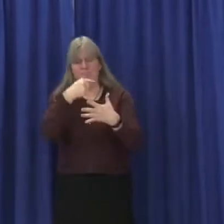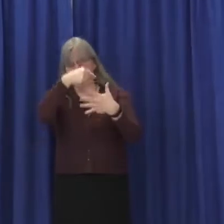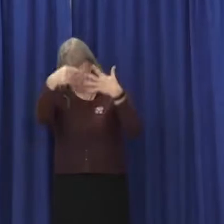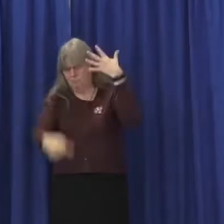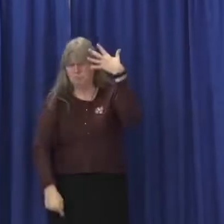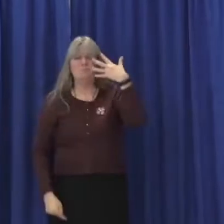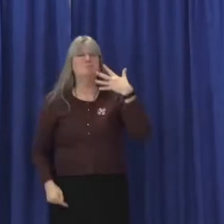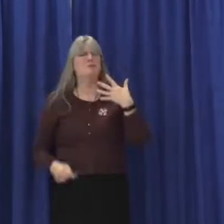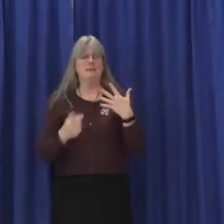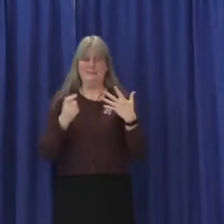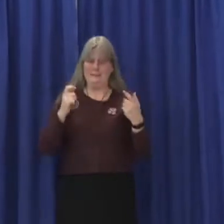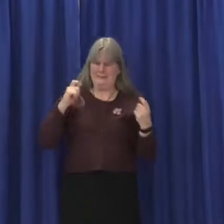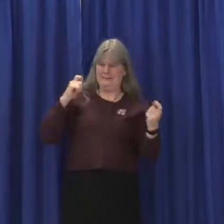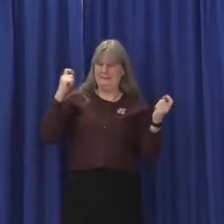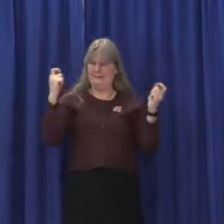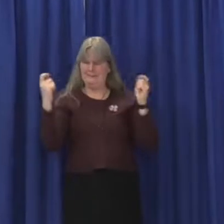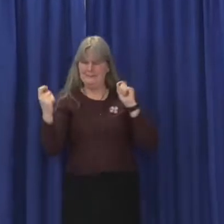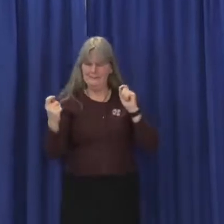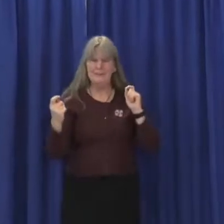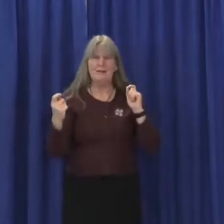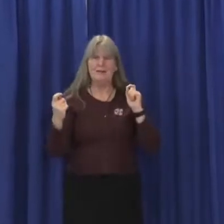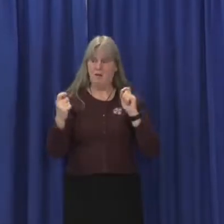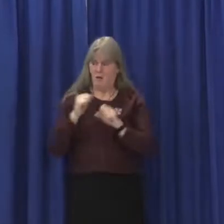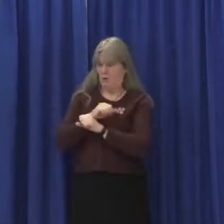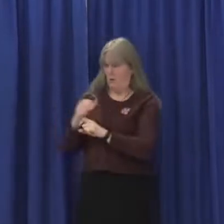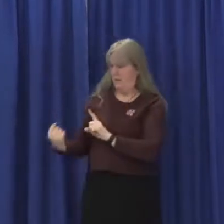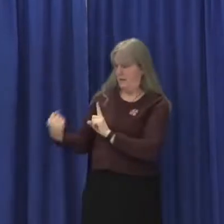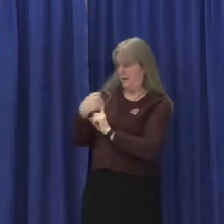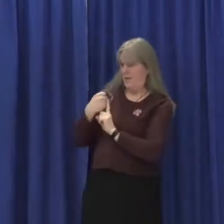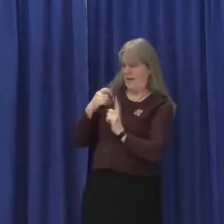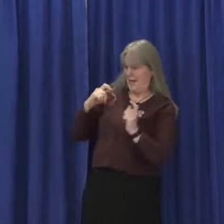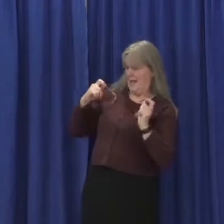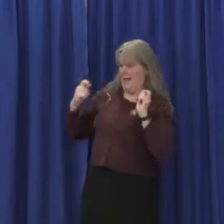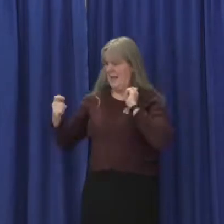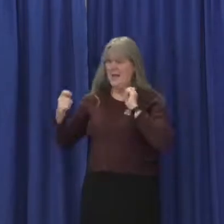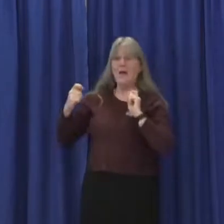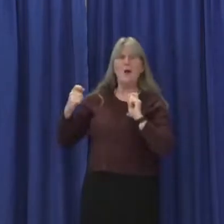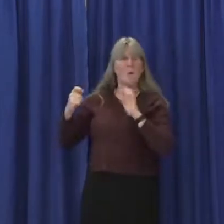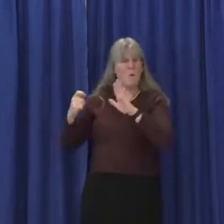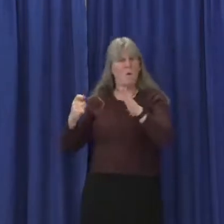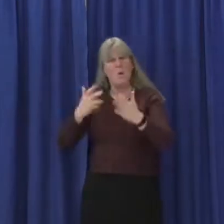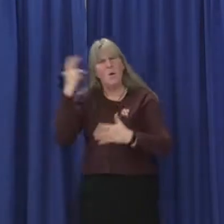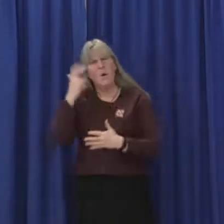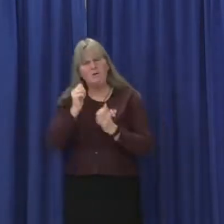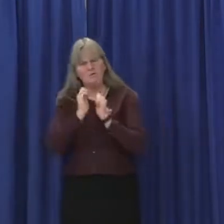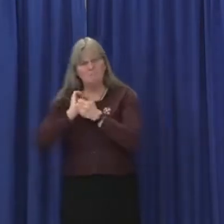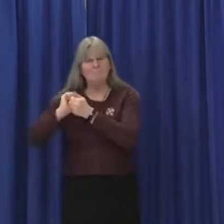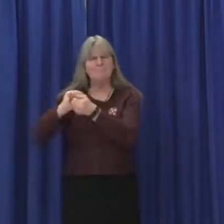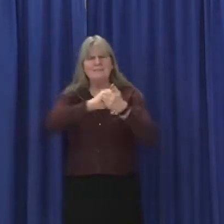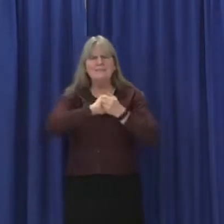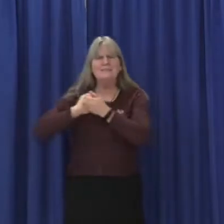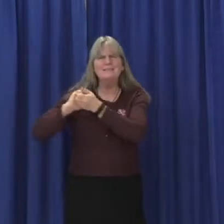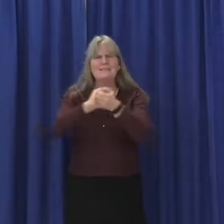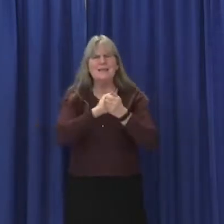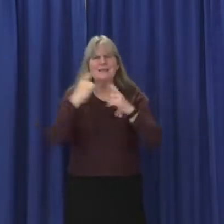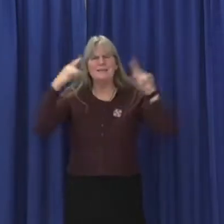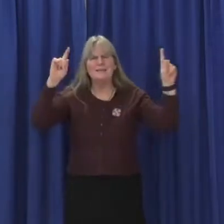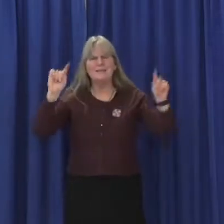adapt to a changing pandemic. It is truly remarkable what we can do together. This is an interesting time